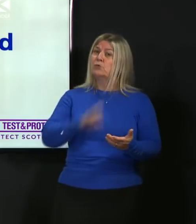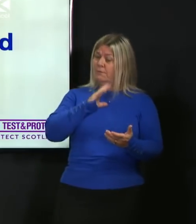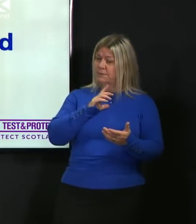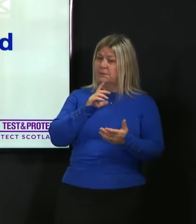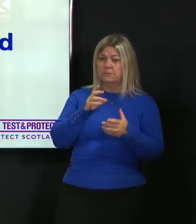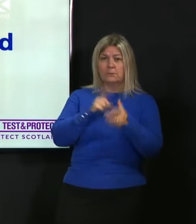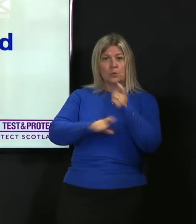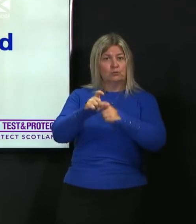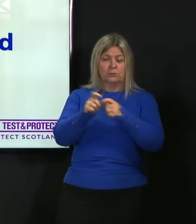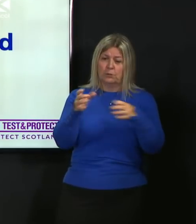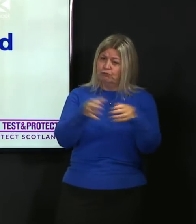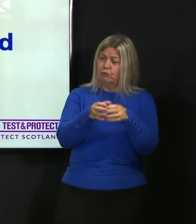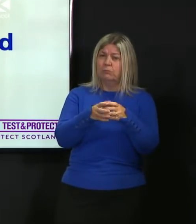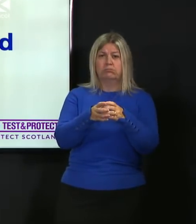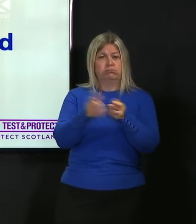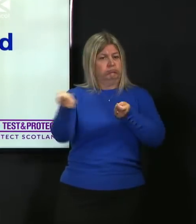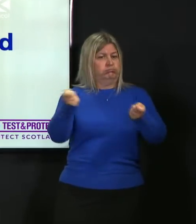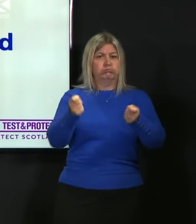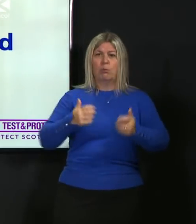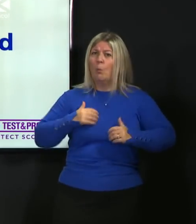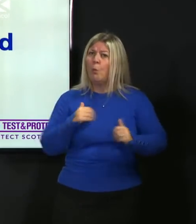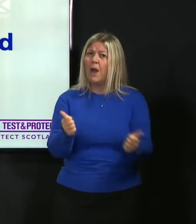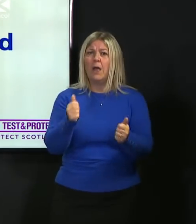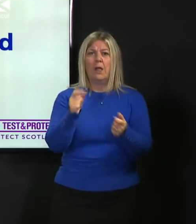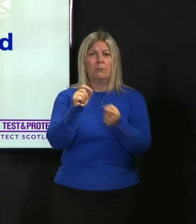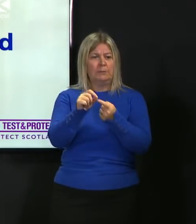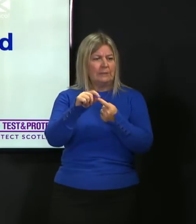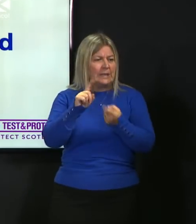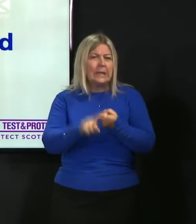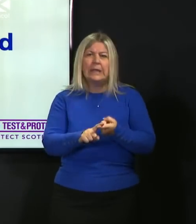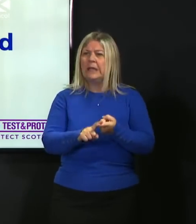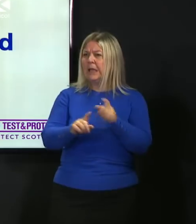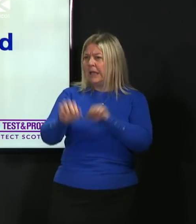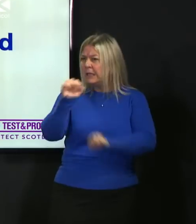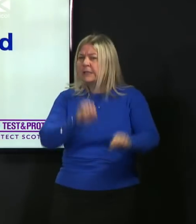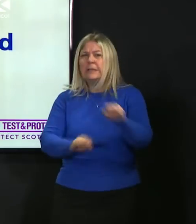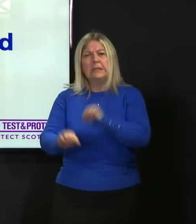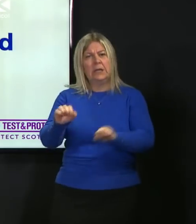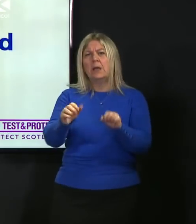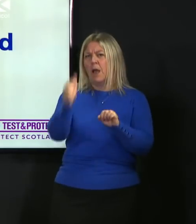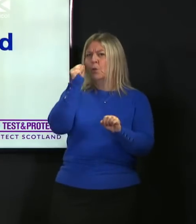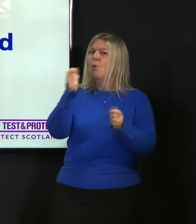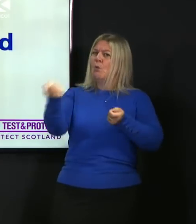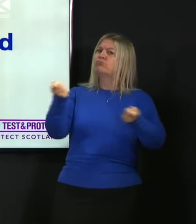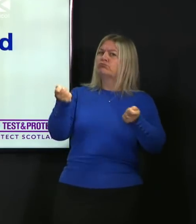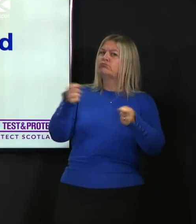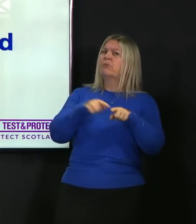and have safety mechanisms in place with regard to cleaning. And what I would say is if there are any